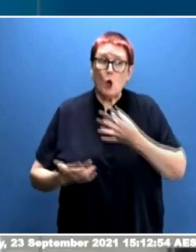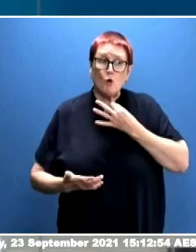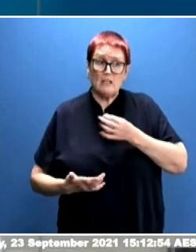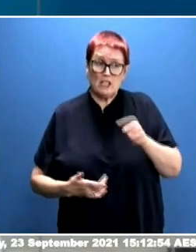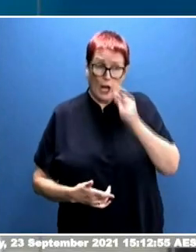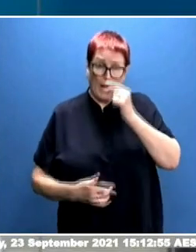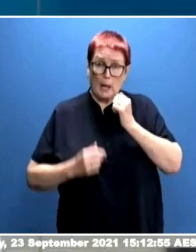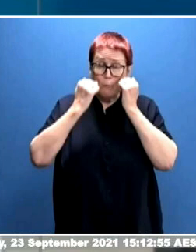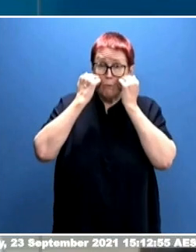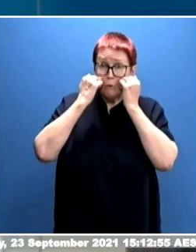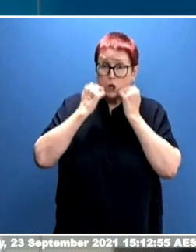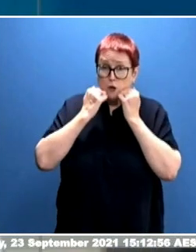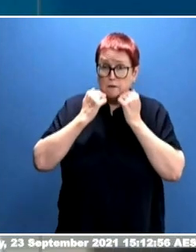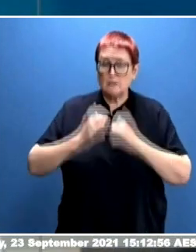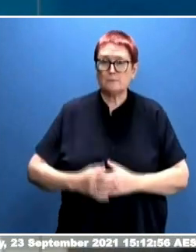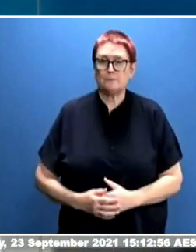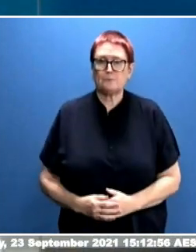and the serious demonstrated risk they oppose to themselves through